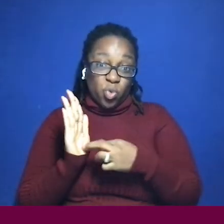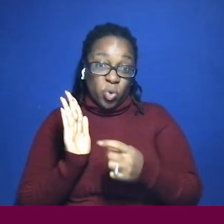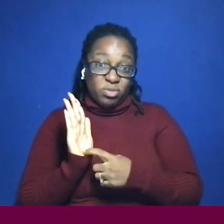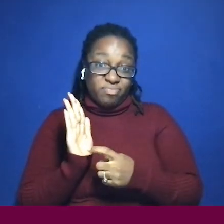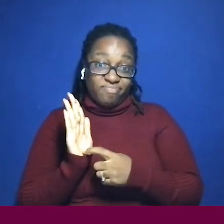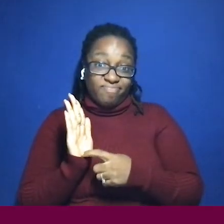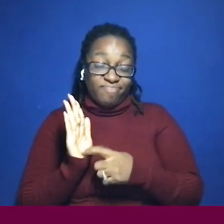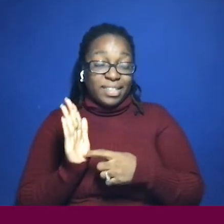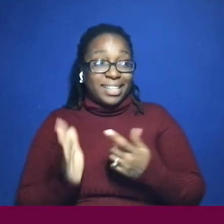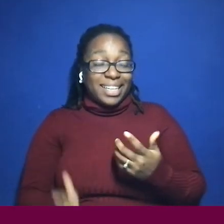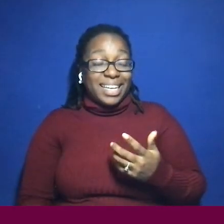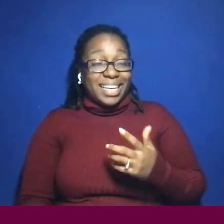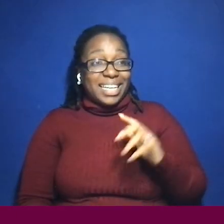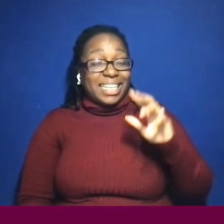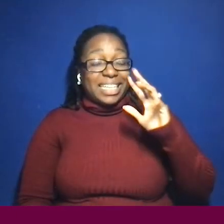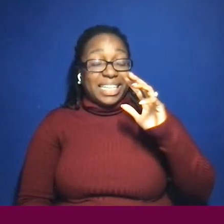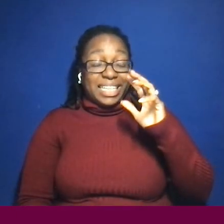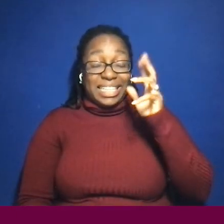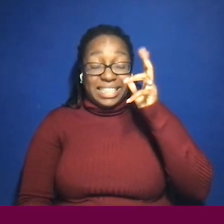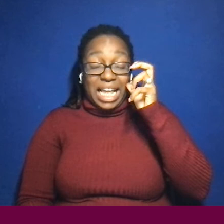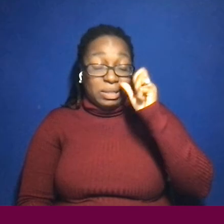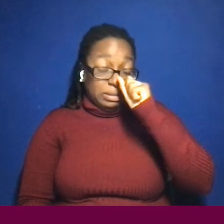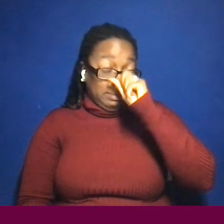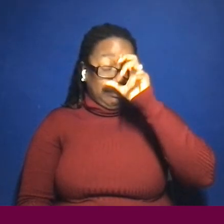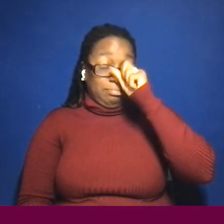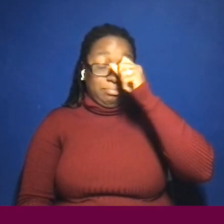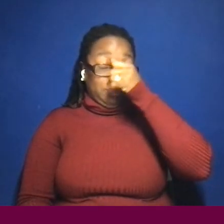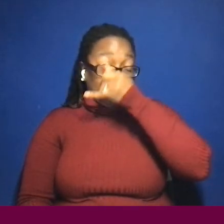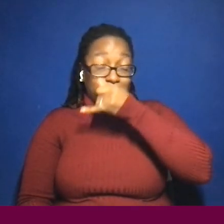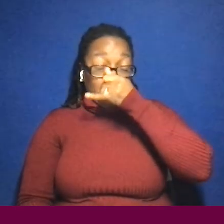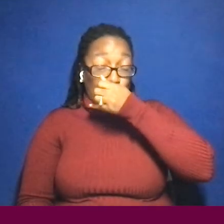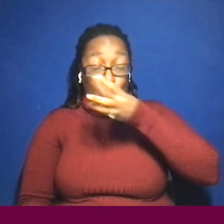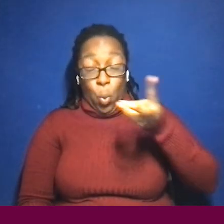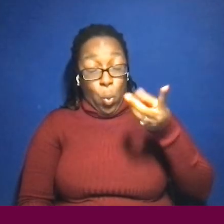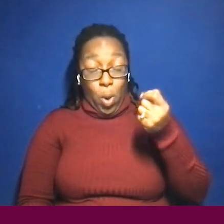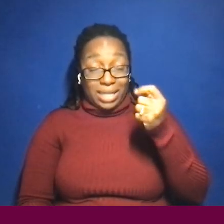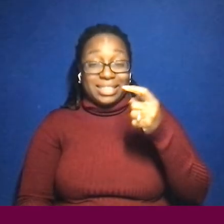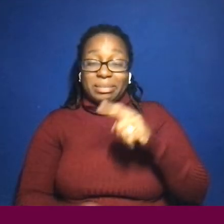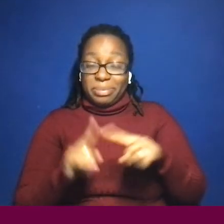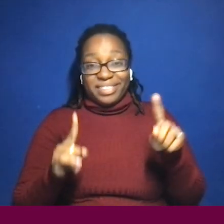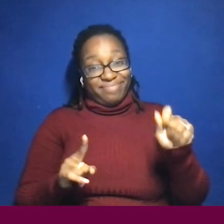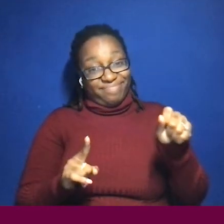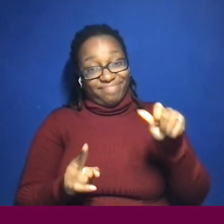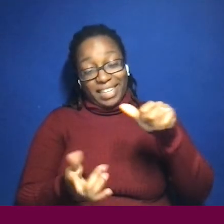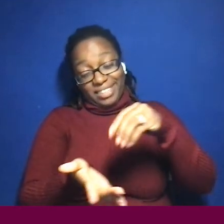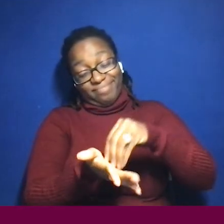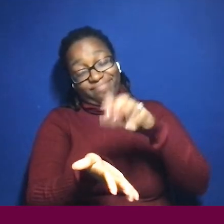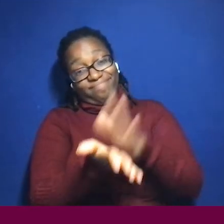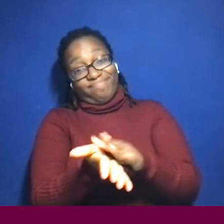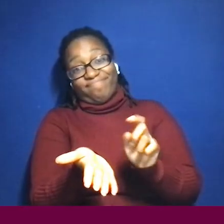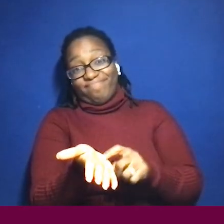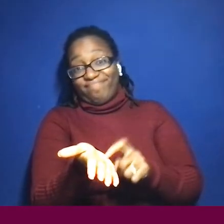It sounds amazing to say it, but this is a very common provision in these types of guidelines.